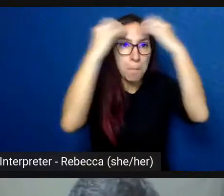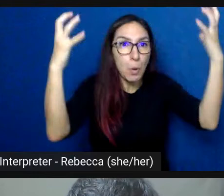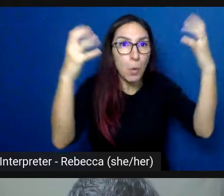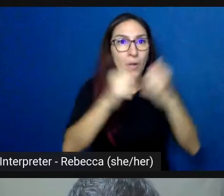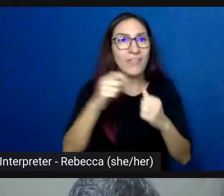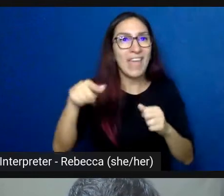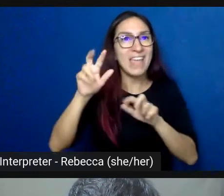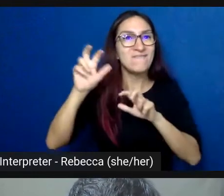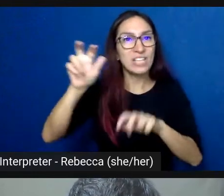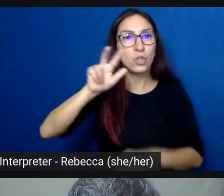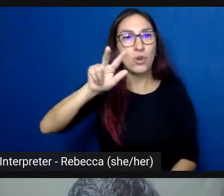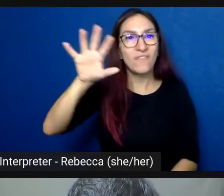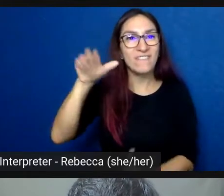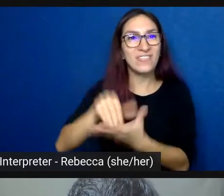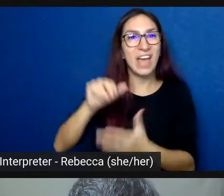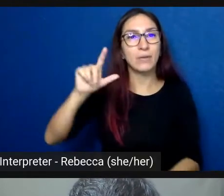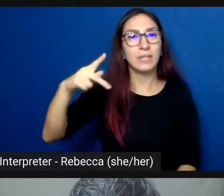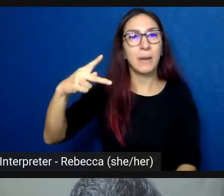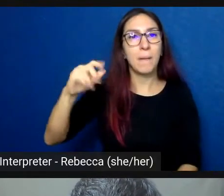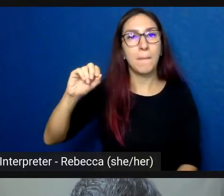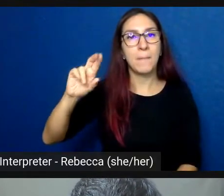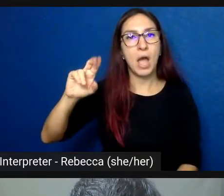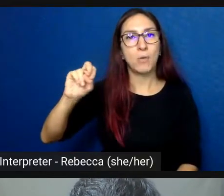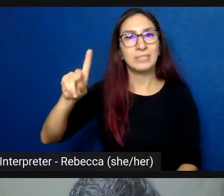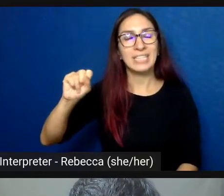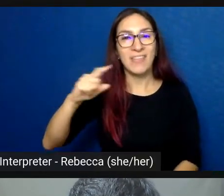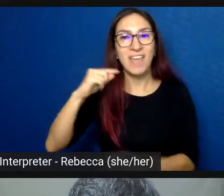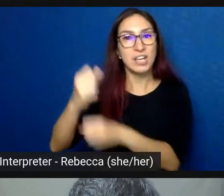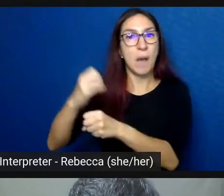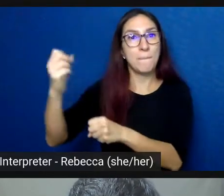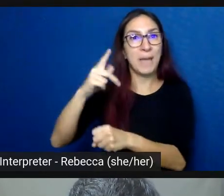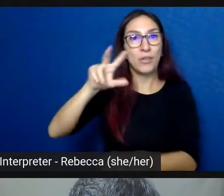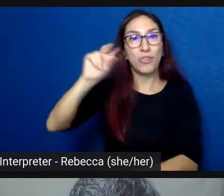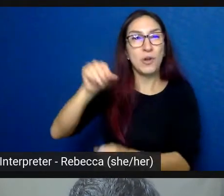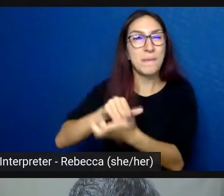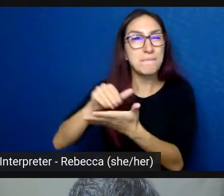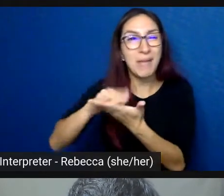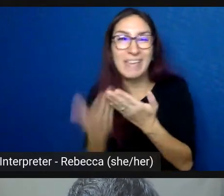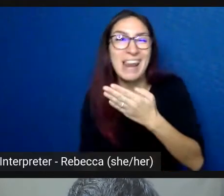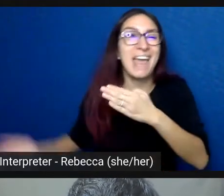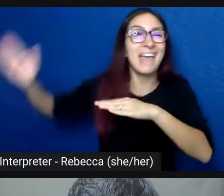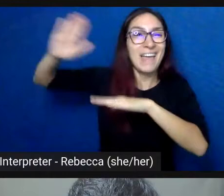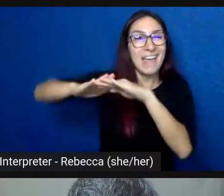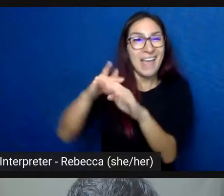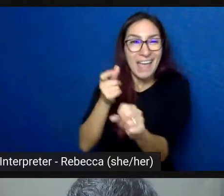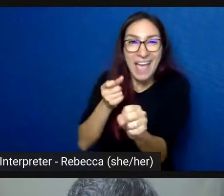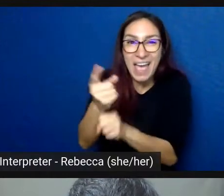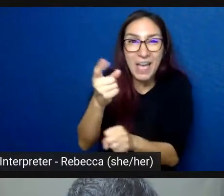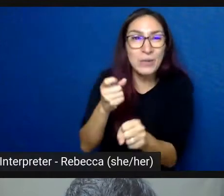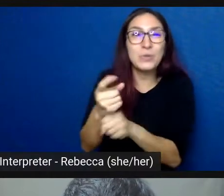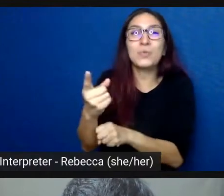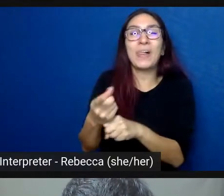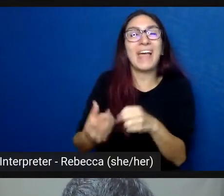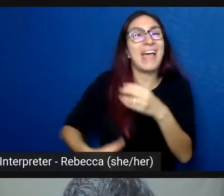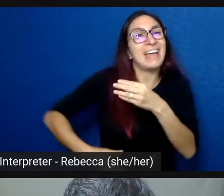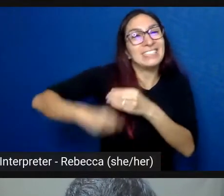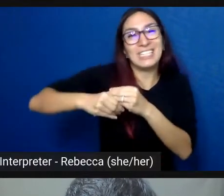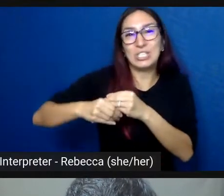and they got £13 million annual additional turnover. I'm very naive where calculations come from,